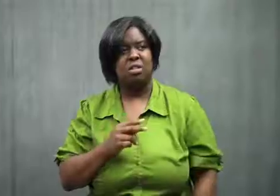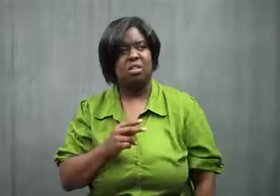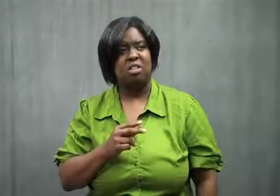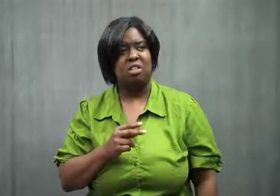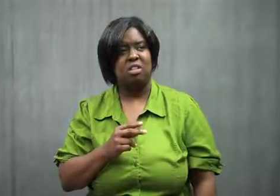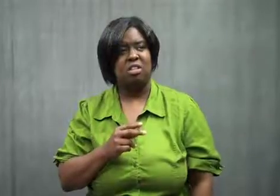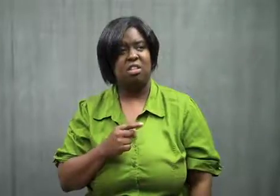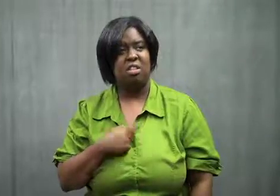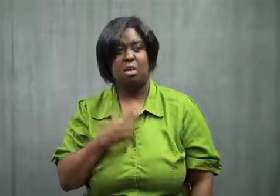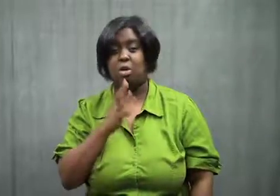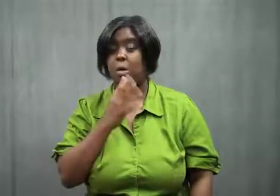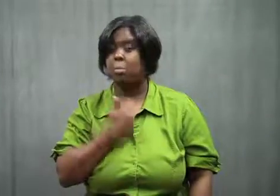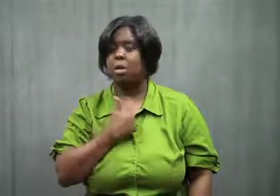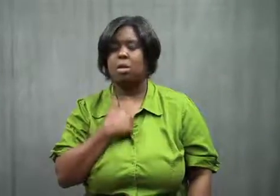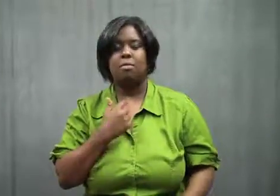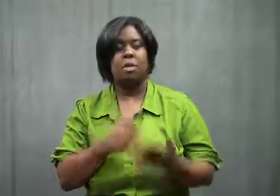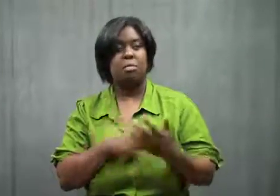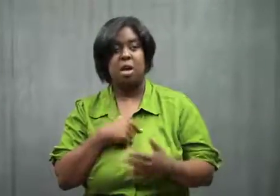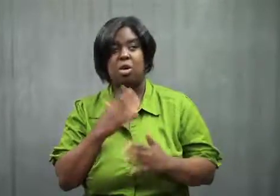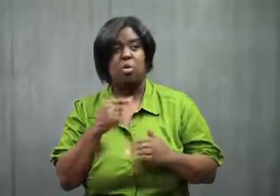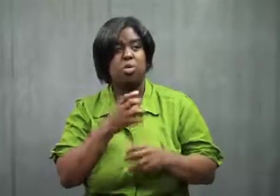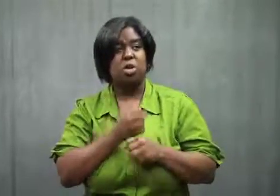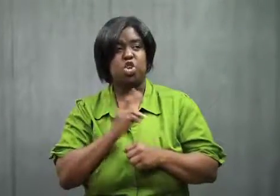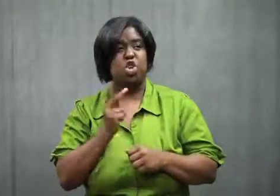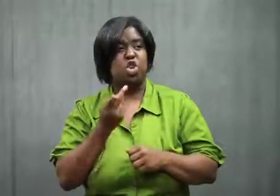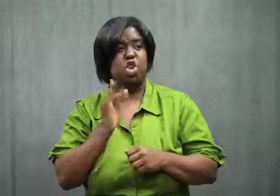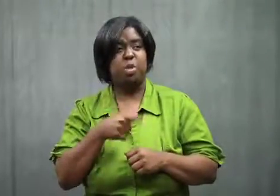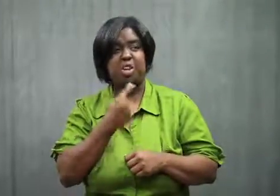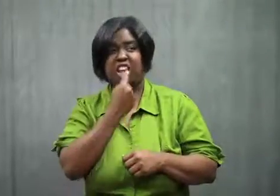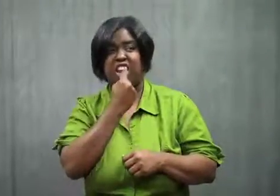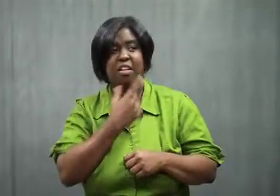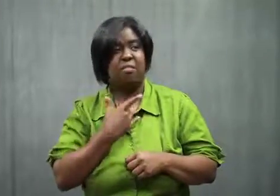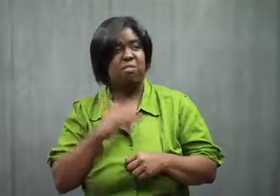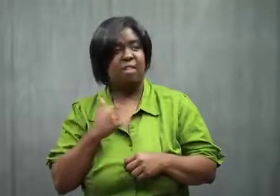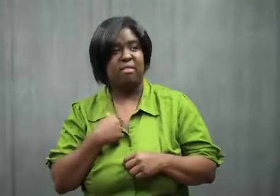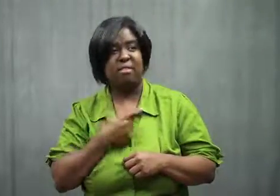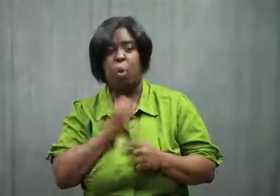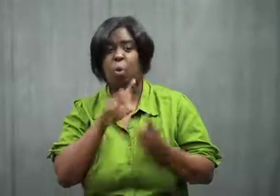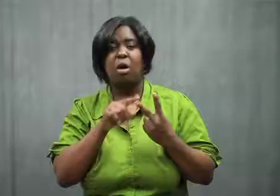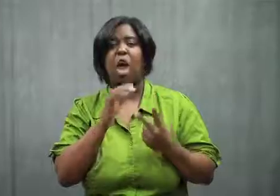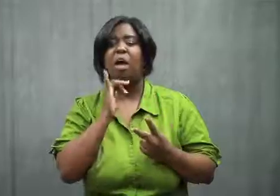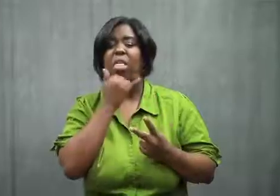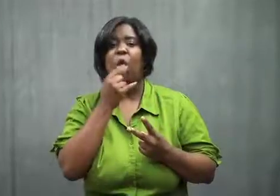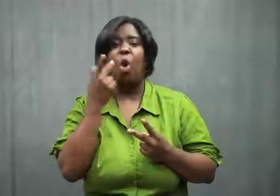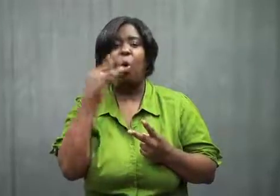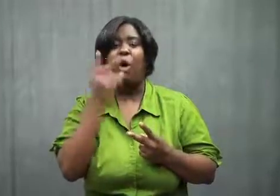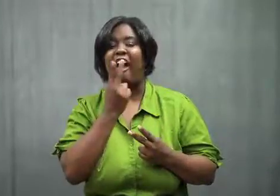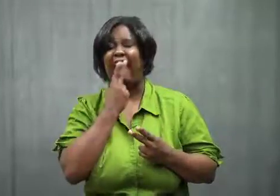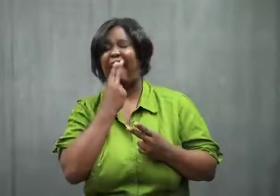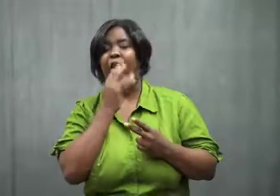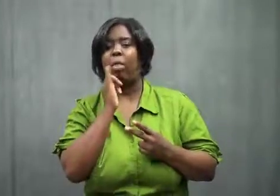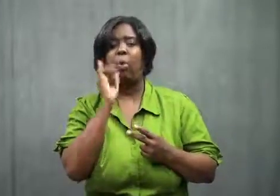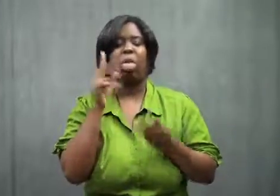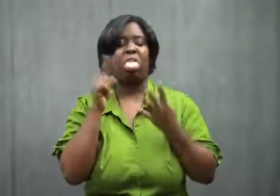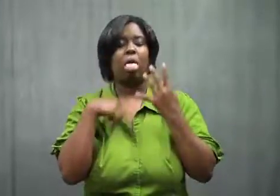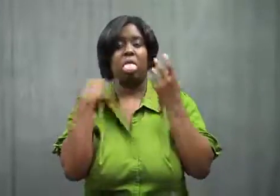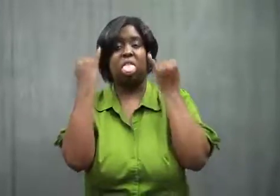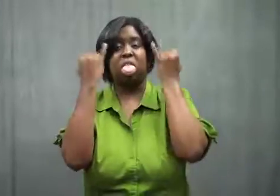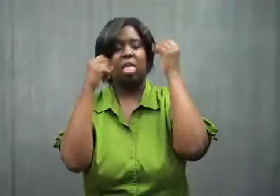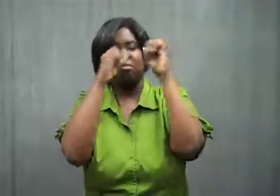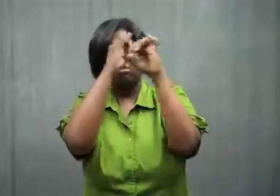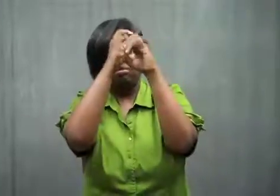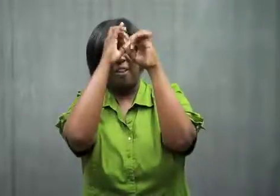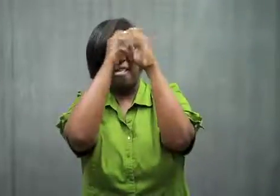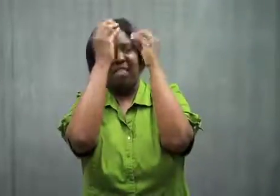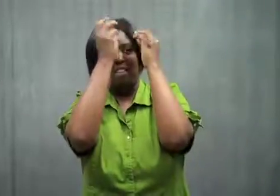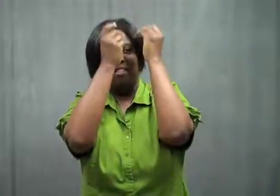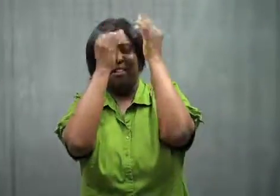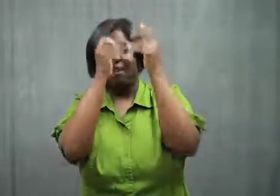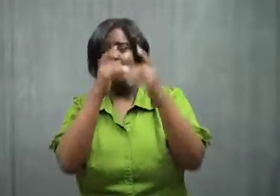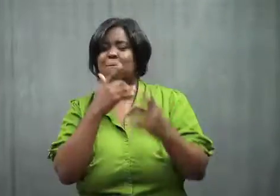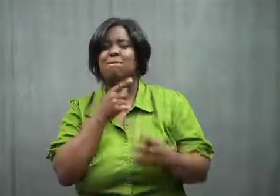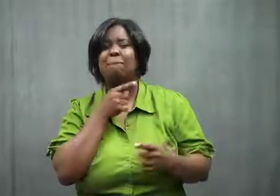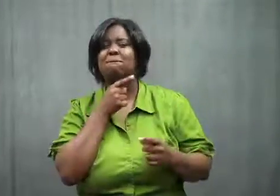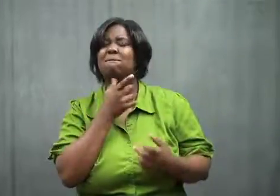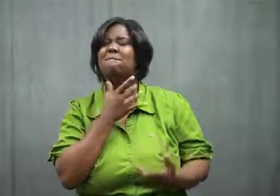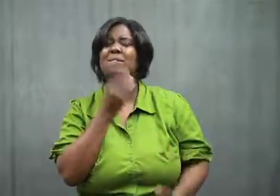I'd talk to myself, "I hope you get a chipped tooth, or some gold hardware gets stuck on your tooth."